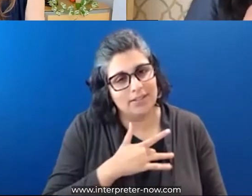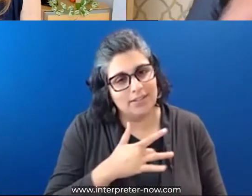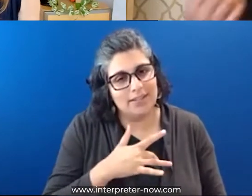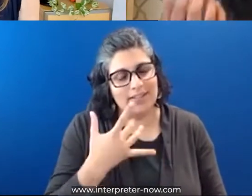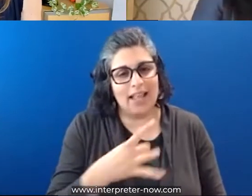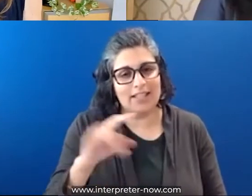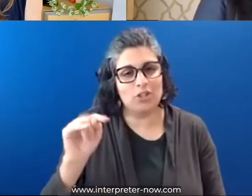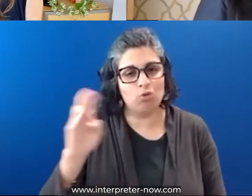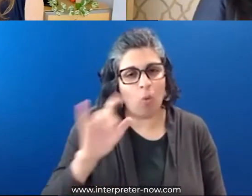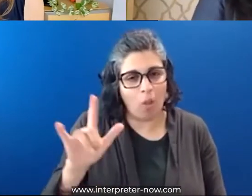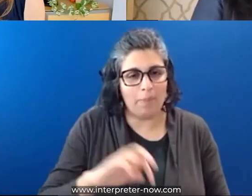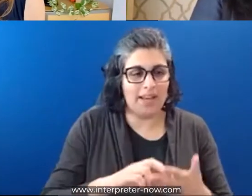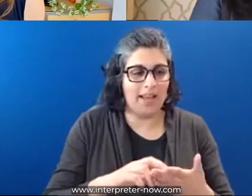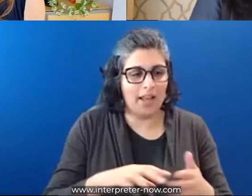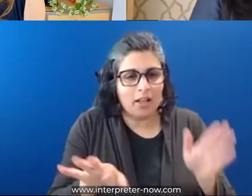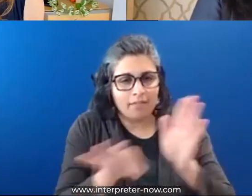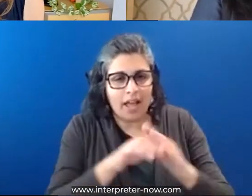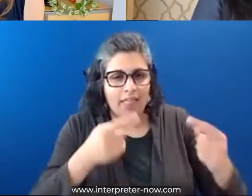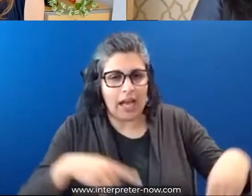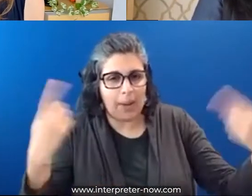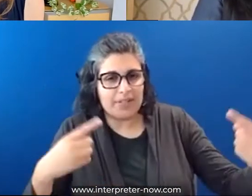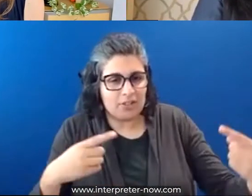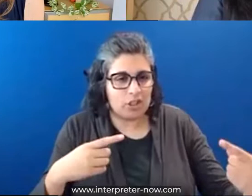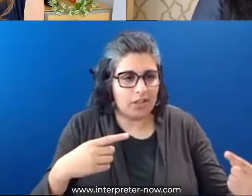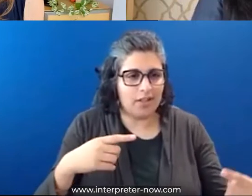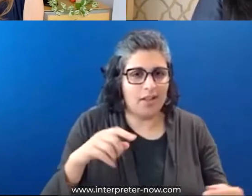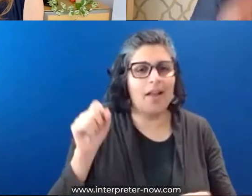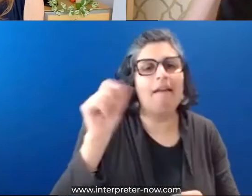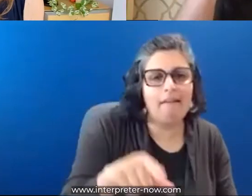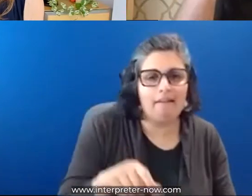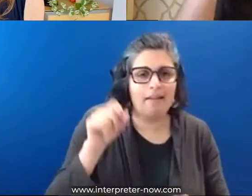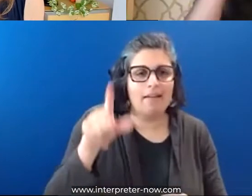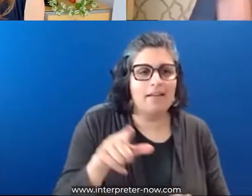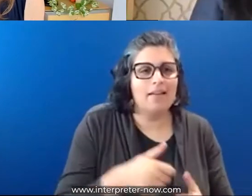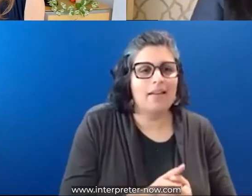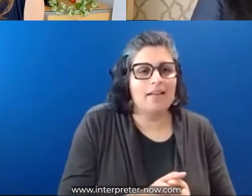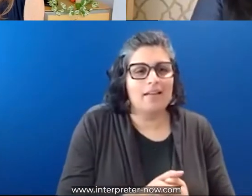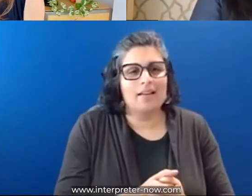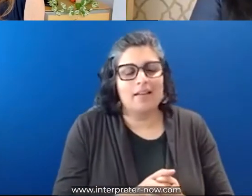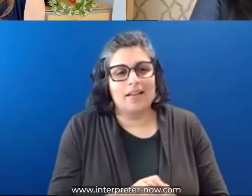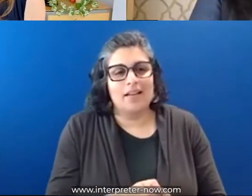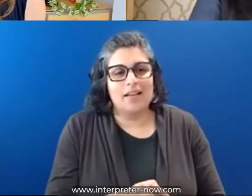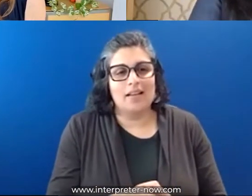I think at school, he pretty much argues the good left politics of it all. But with me, he likes to troll.